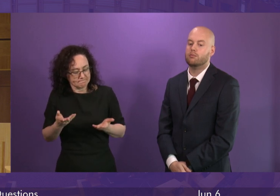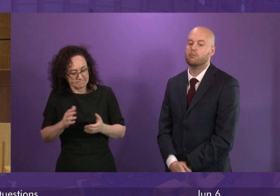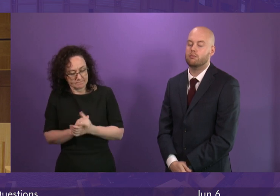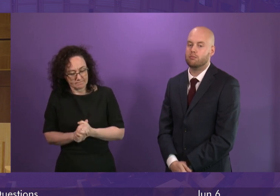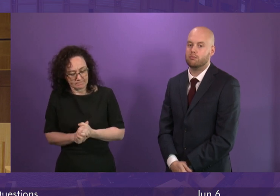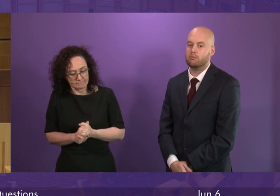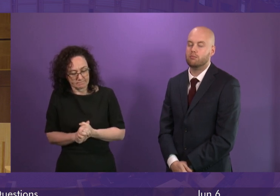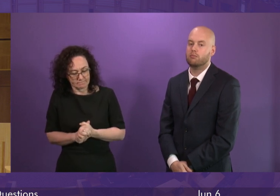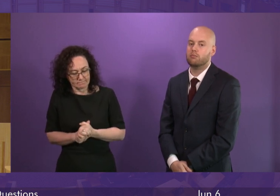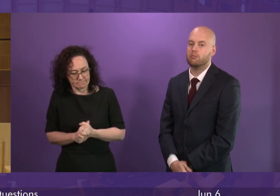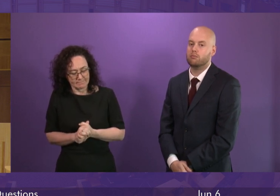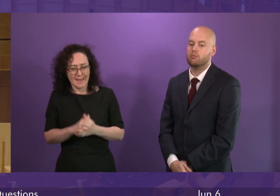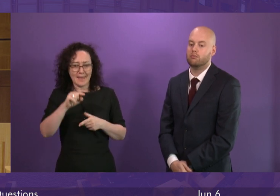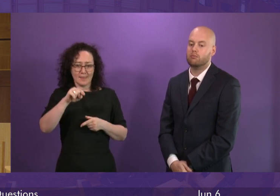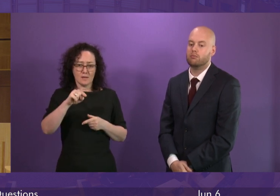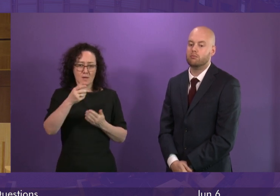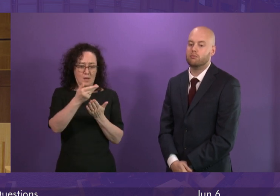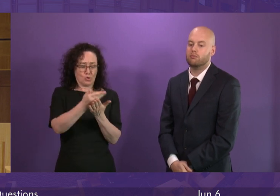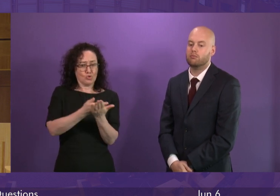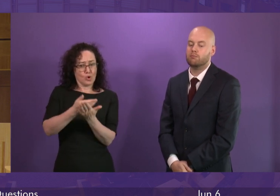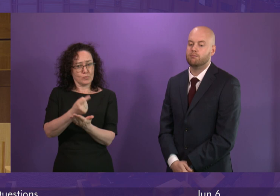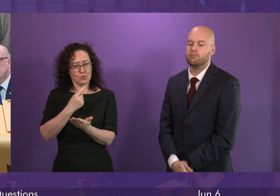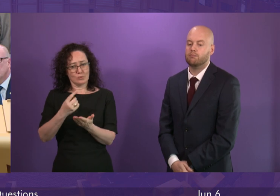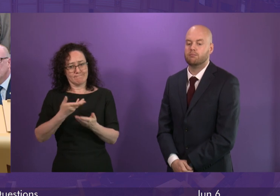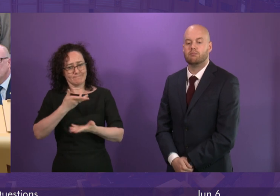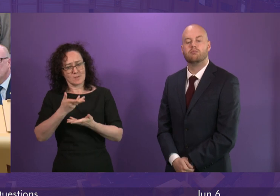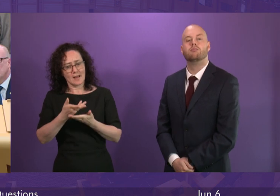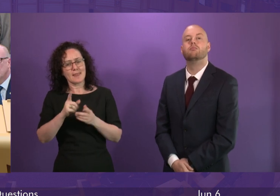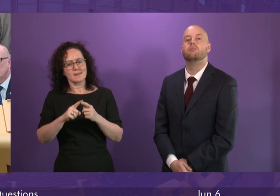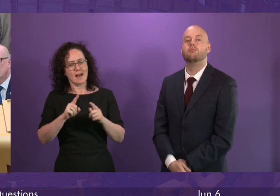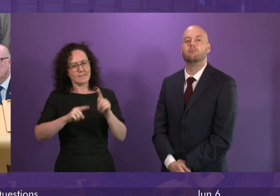of options. If any of those were to be adopted, that would constitute a major service change,